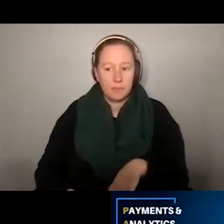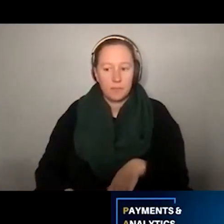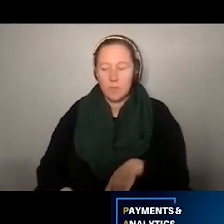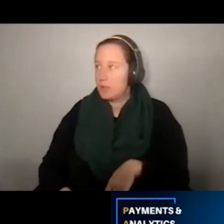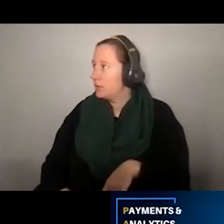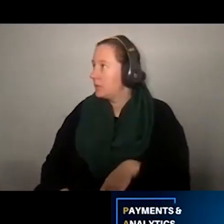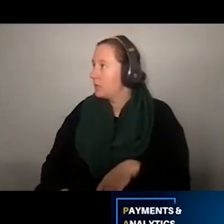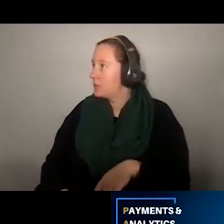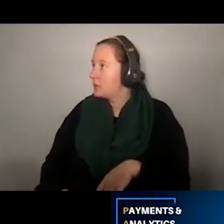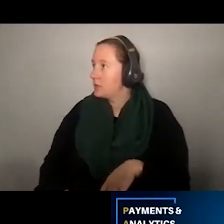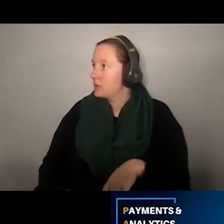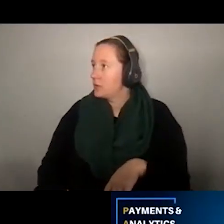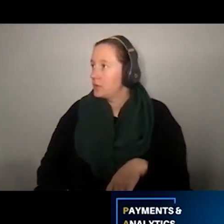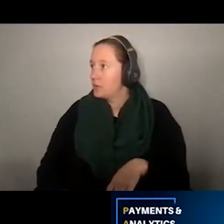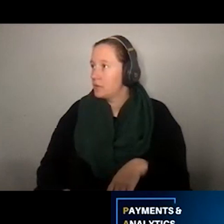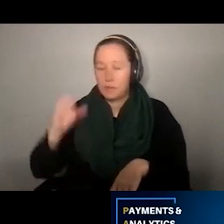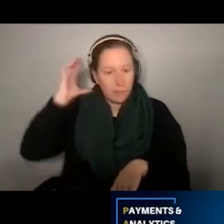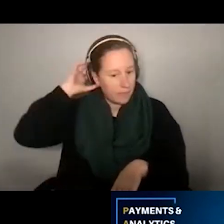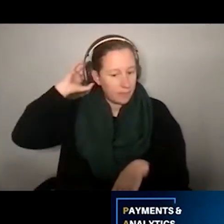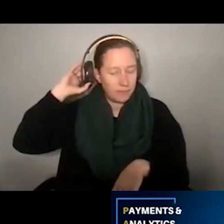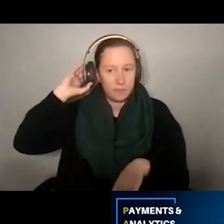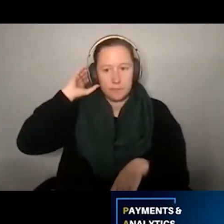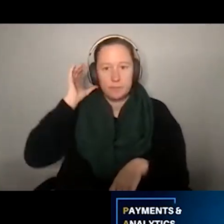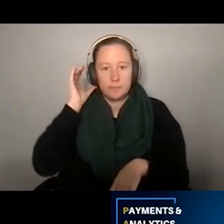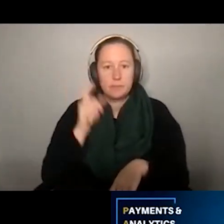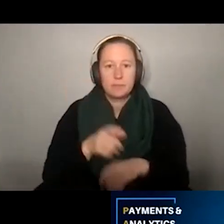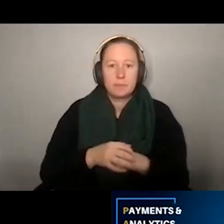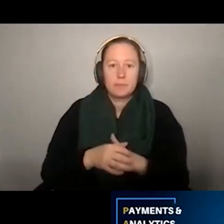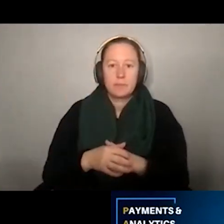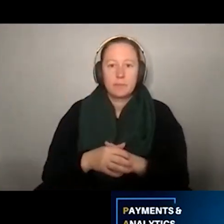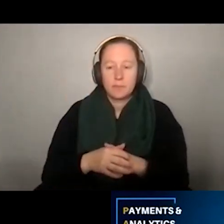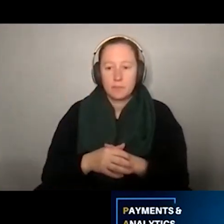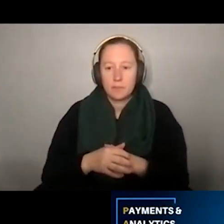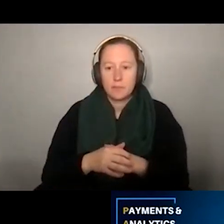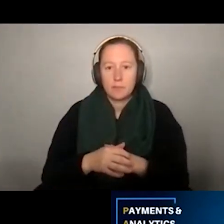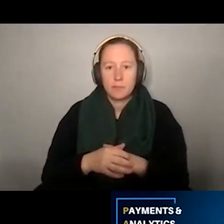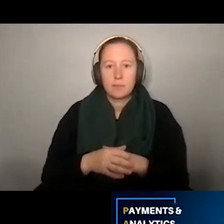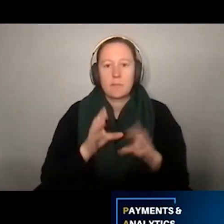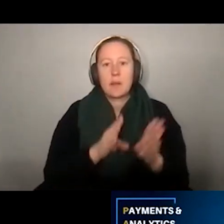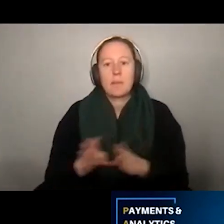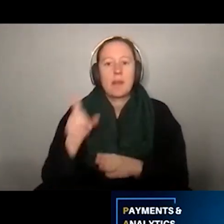Lucentia Davidson: The agency updates their plan for operations during a lapse